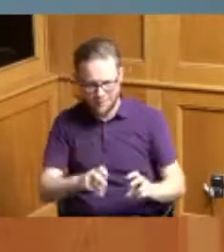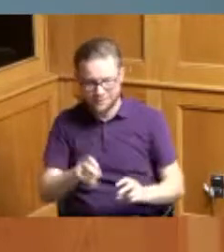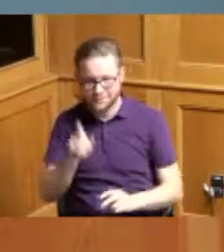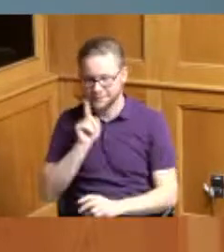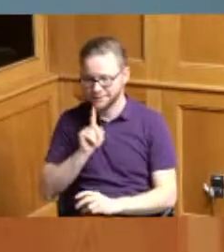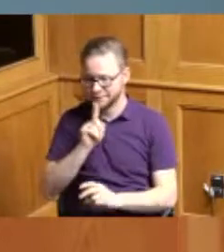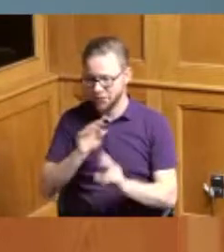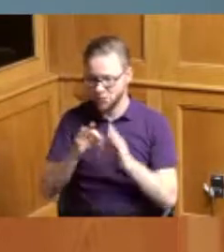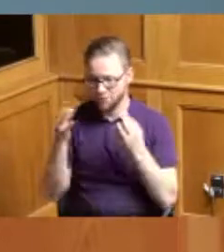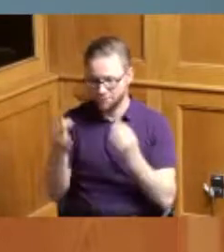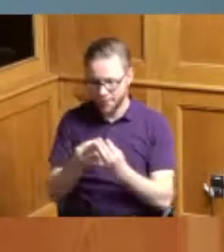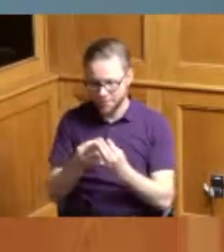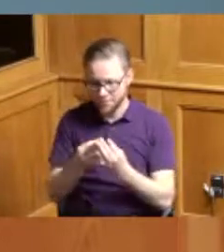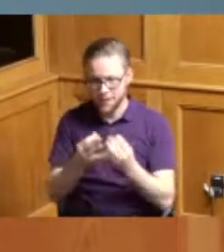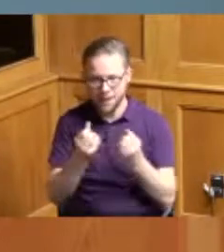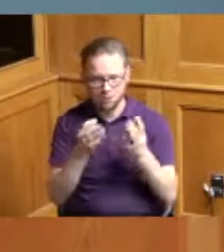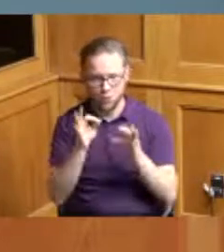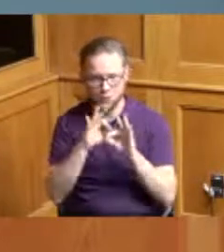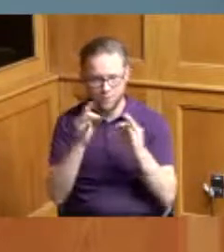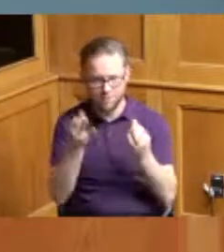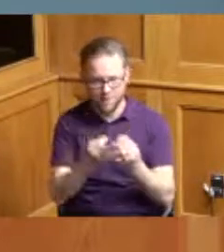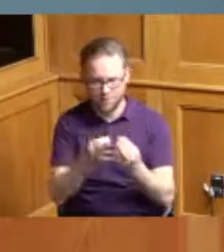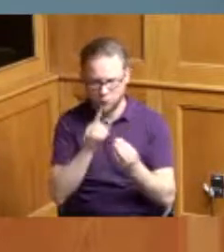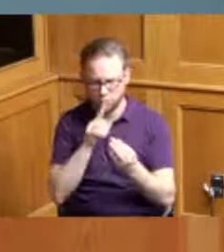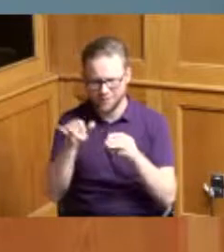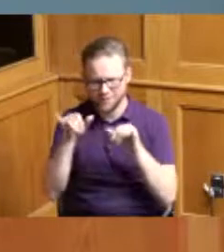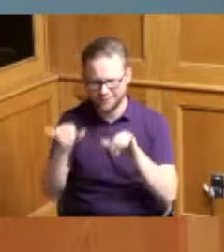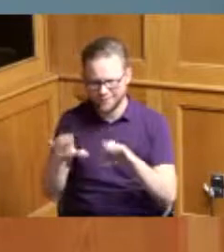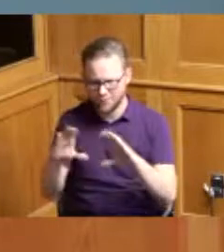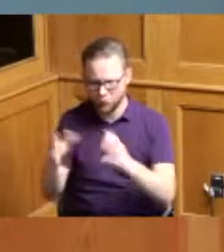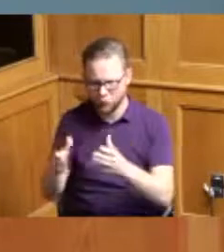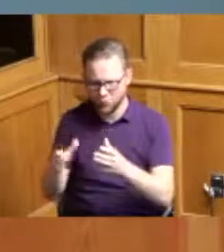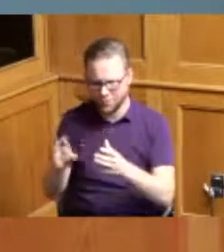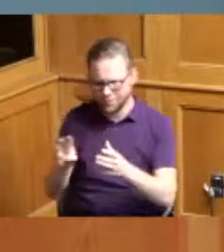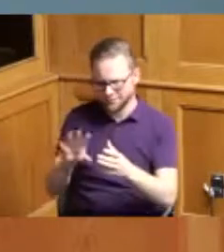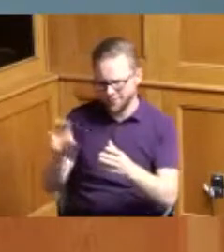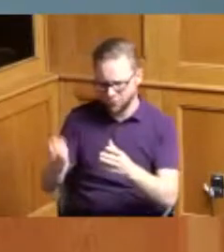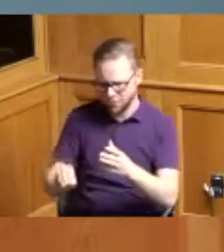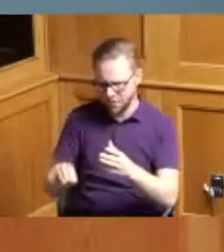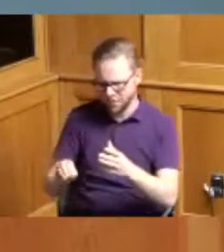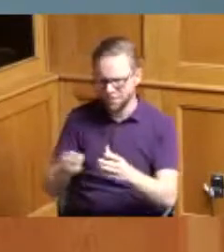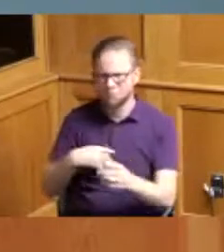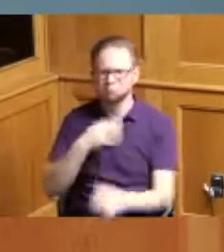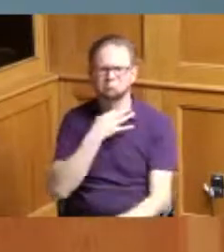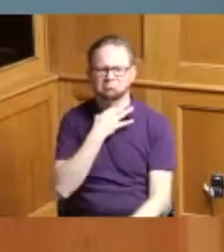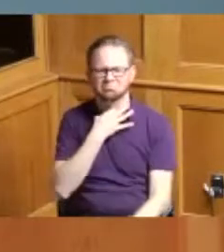multi-family were in the same group 65 and I was just wondering why you didn't